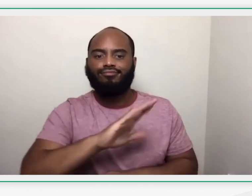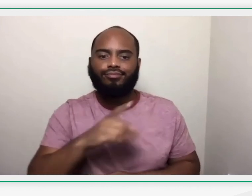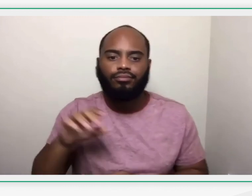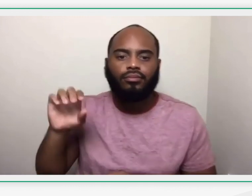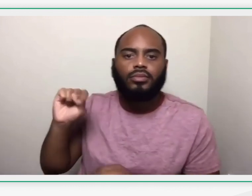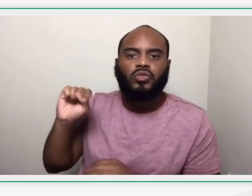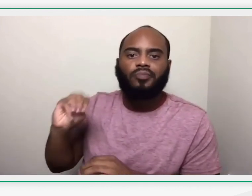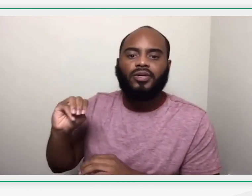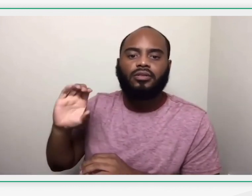to the social media channels,